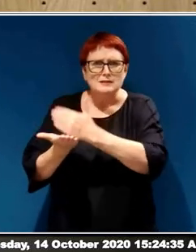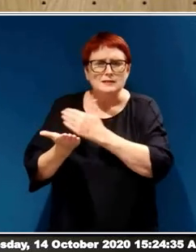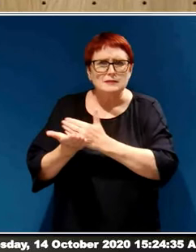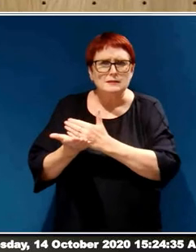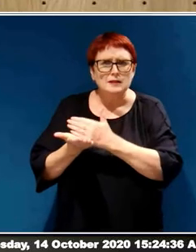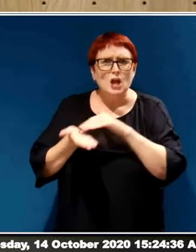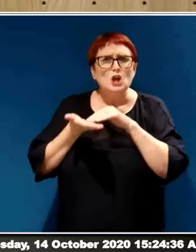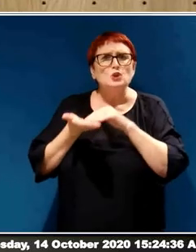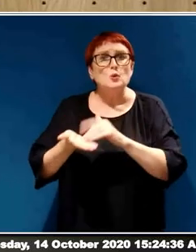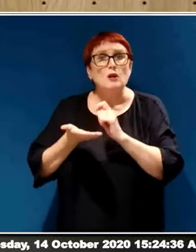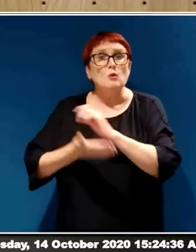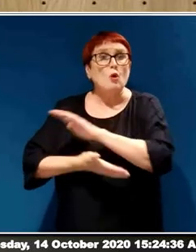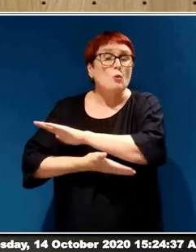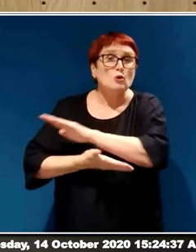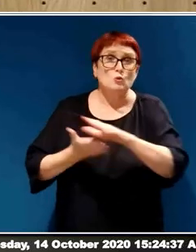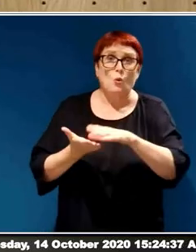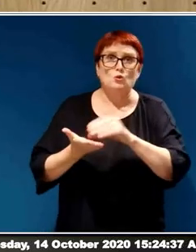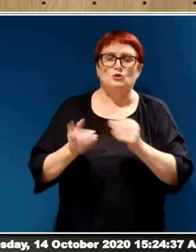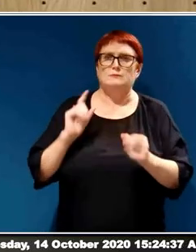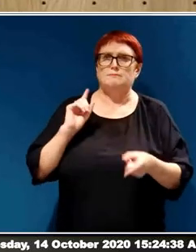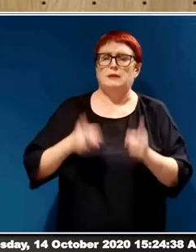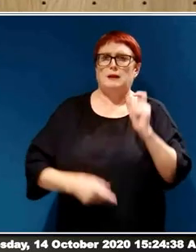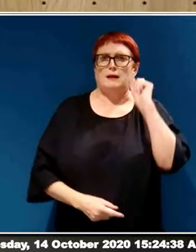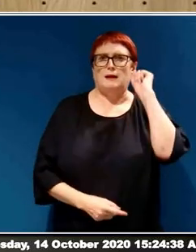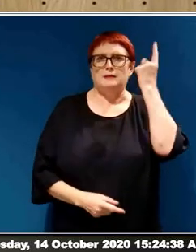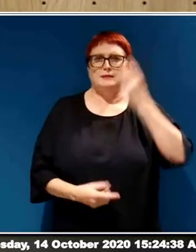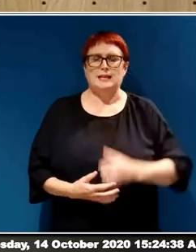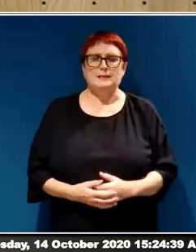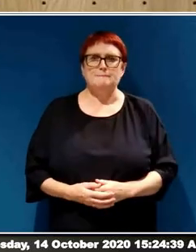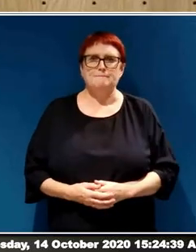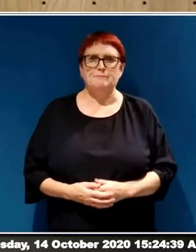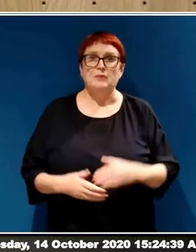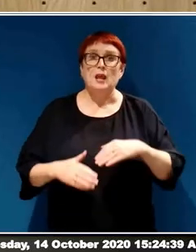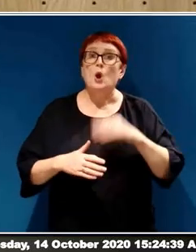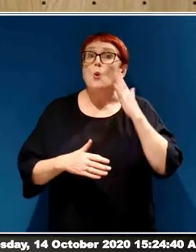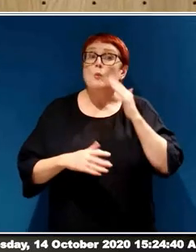There's a phrase that we use in teacher education called "making curriculum